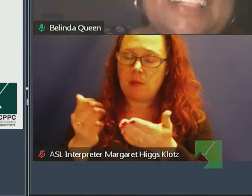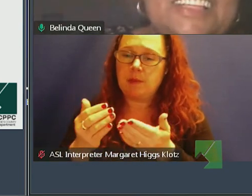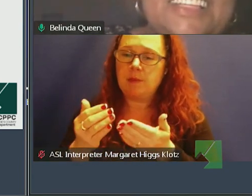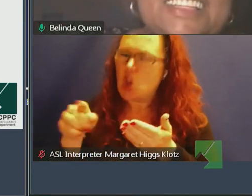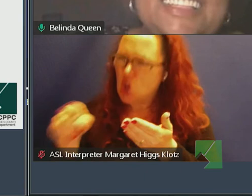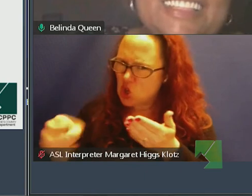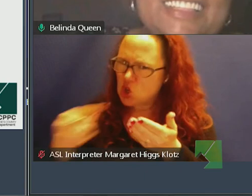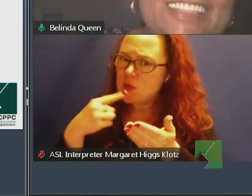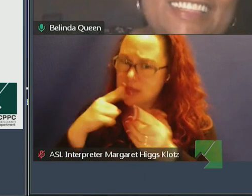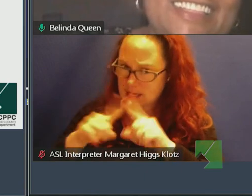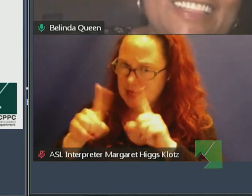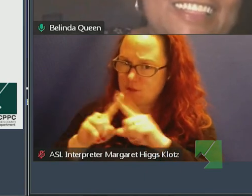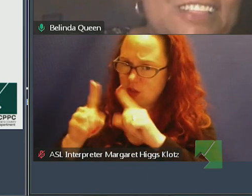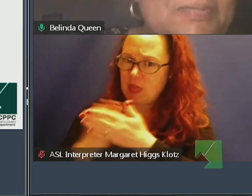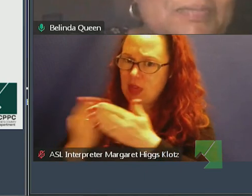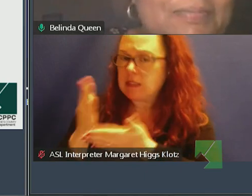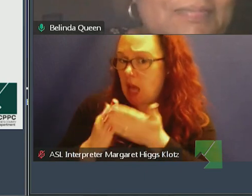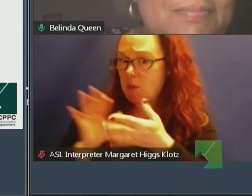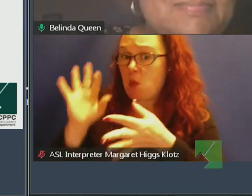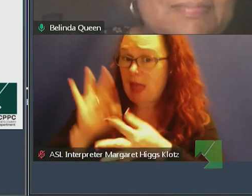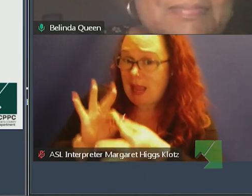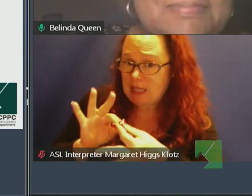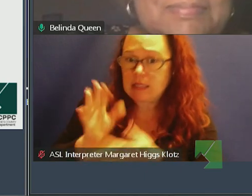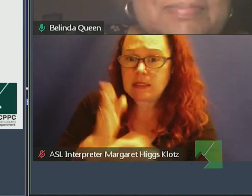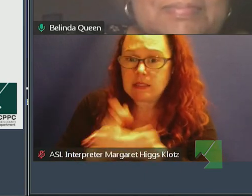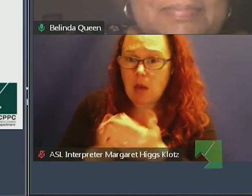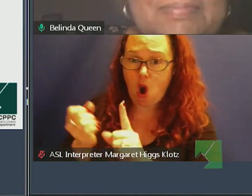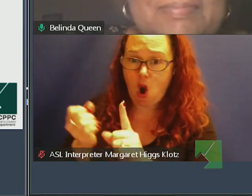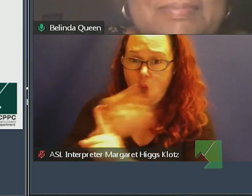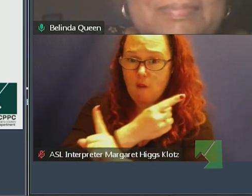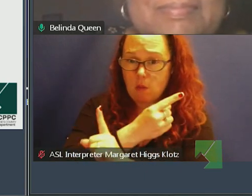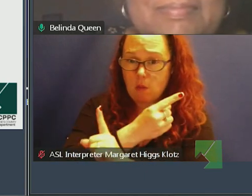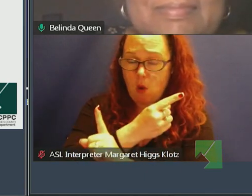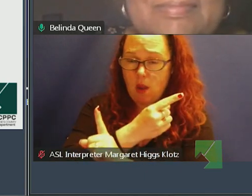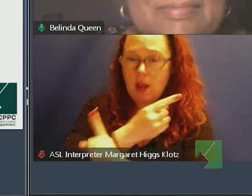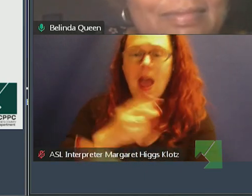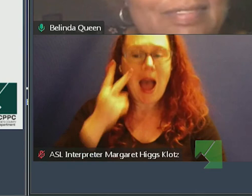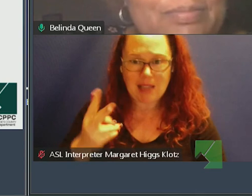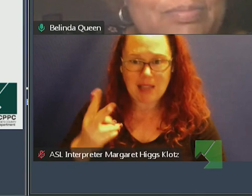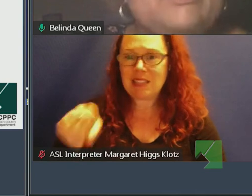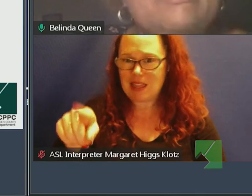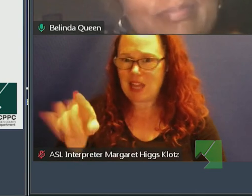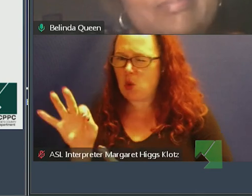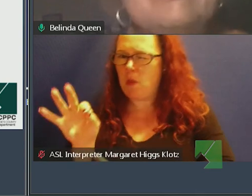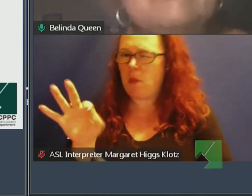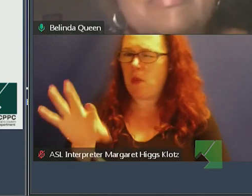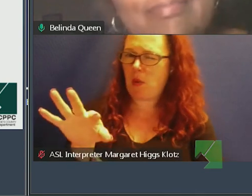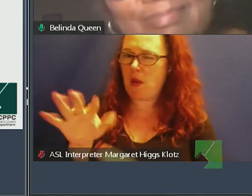some were related to this case. Some not. I see you very strategically slipped in that community, the recreation center in there,